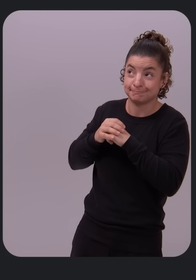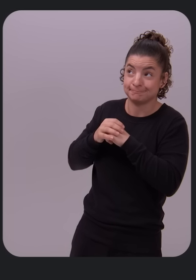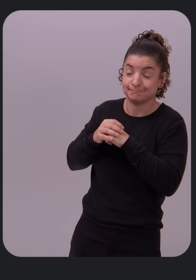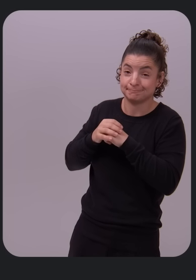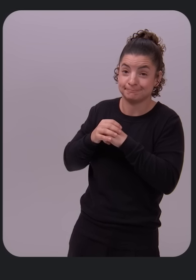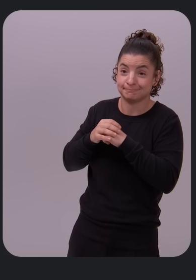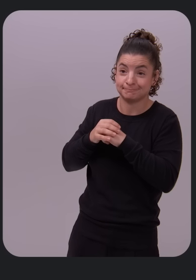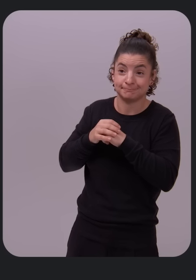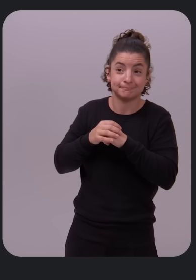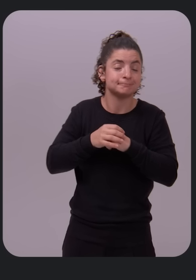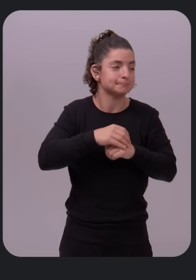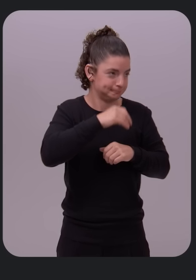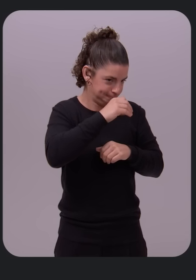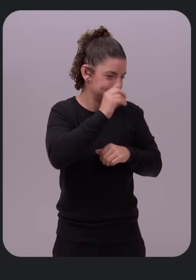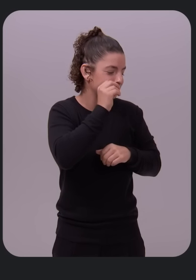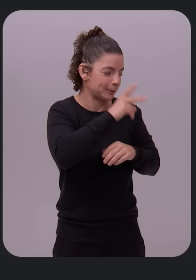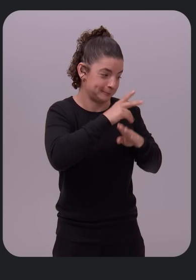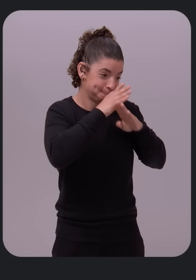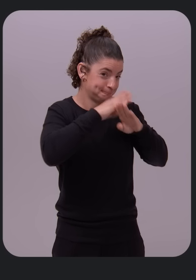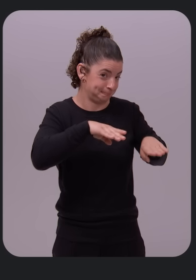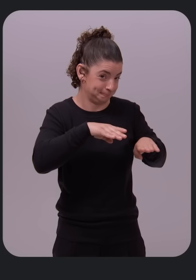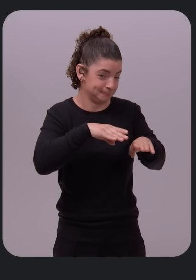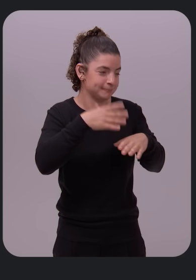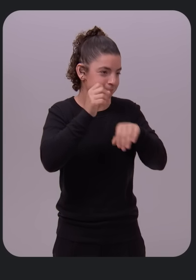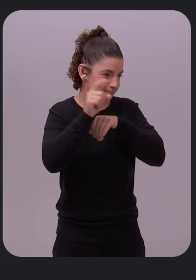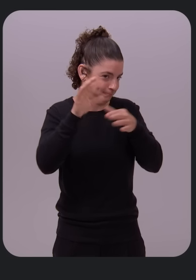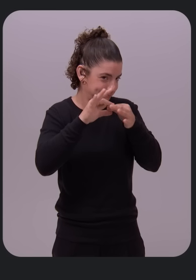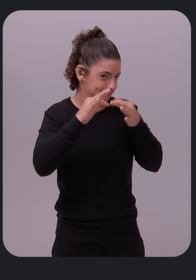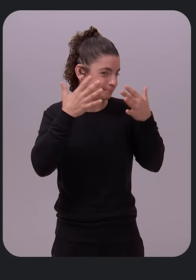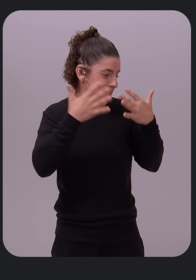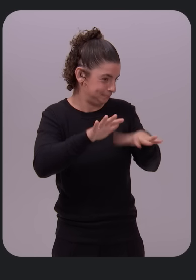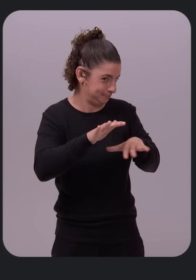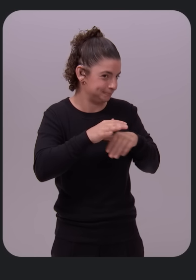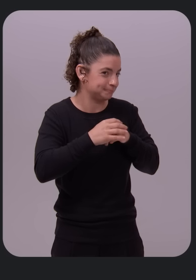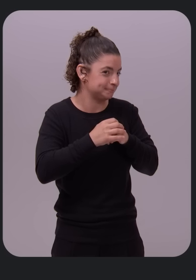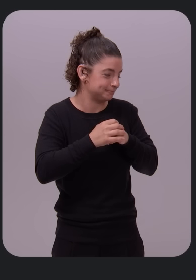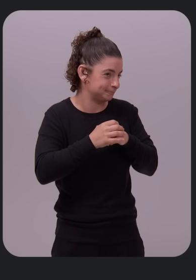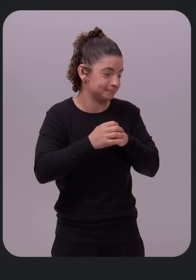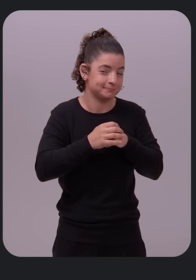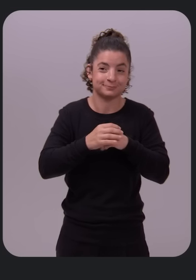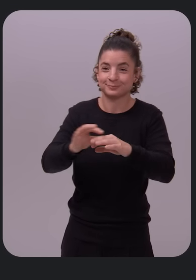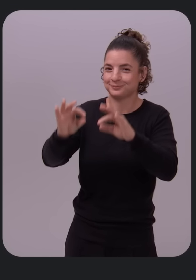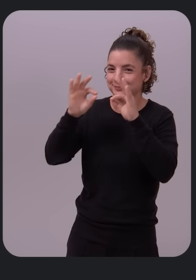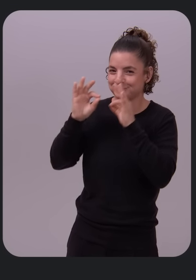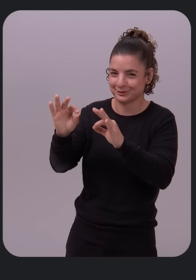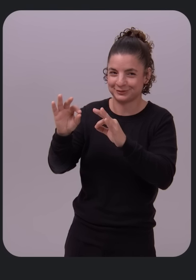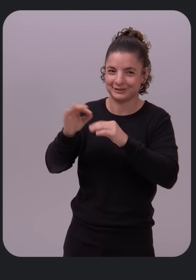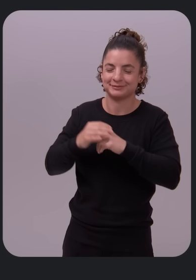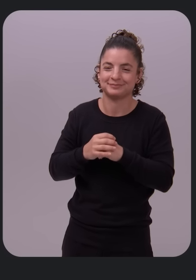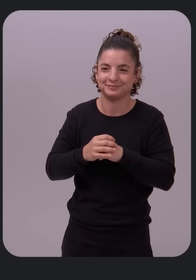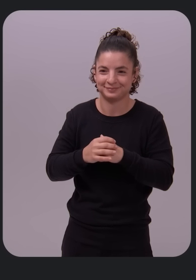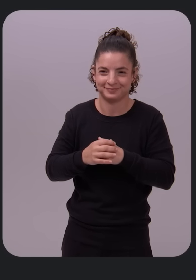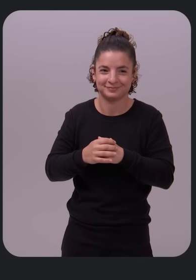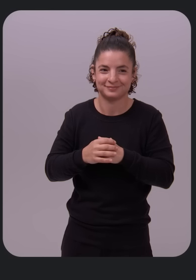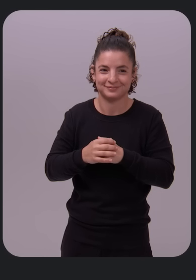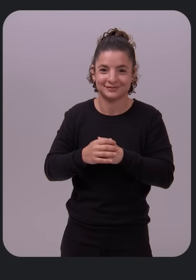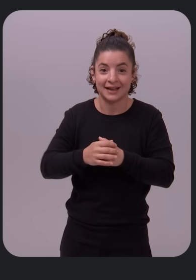OK, I've sent that message to him and muted all your notifications. Perfect. Oh, hey, Nishtha.